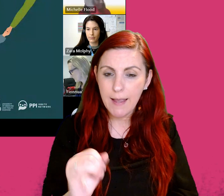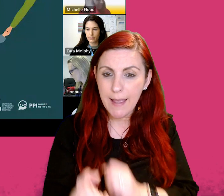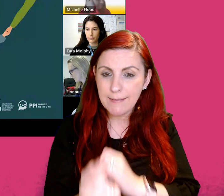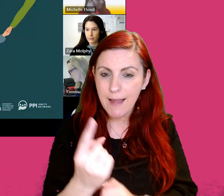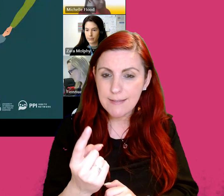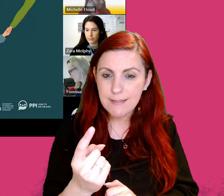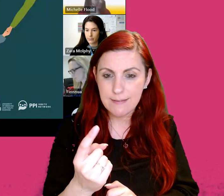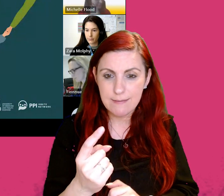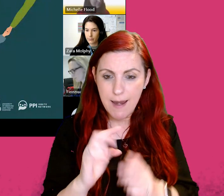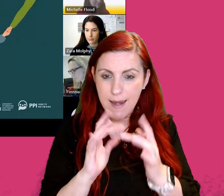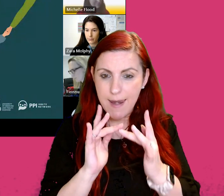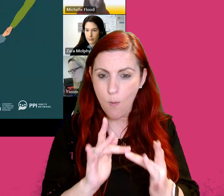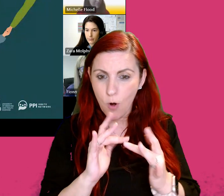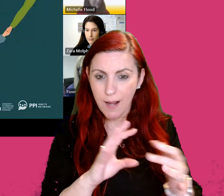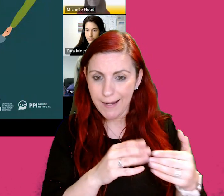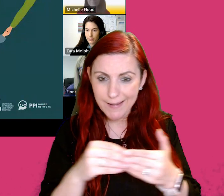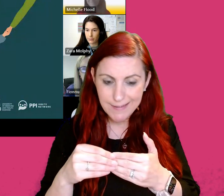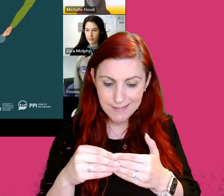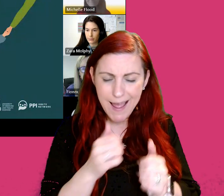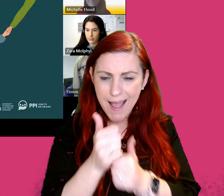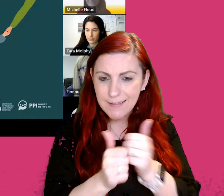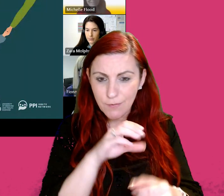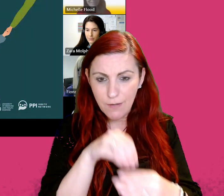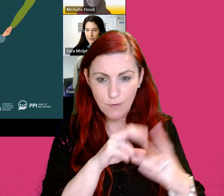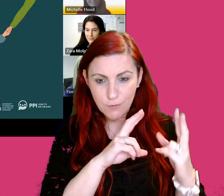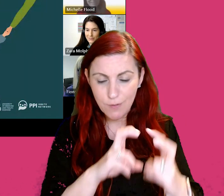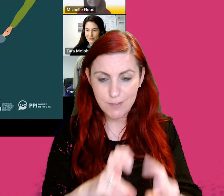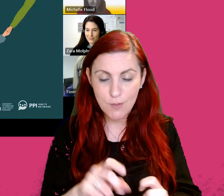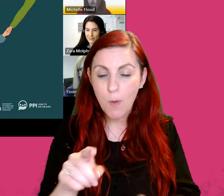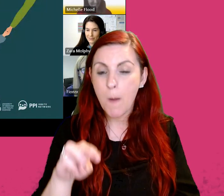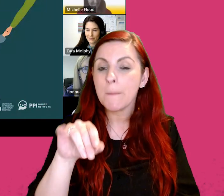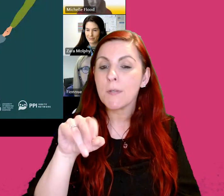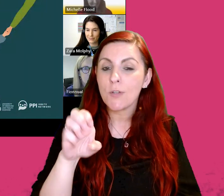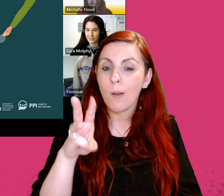and engaged research and Michelle will maybe not surprisingly be talking to us about patient and